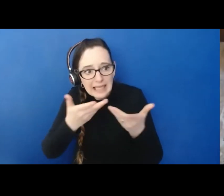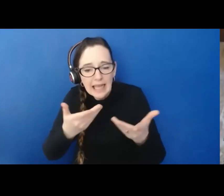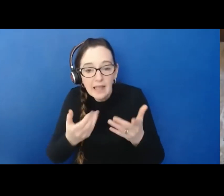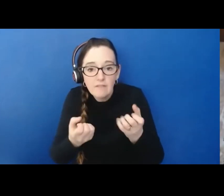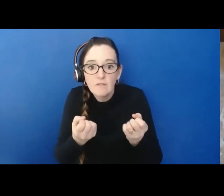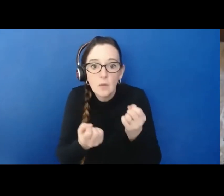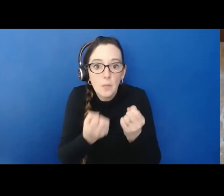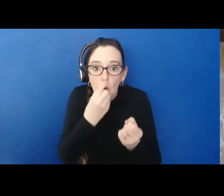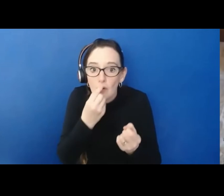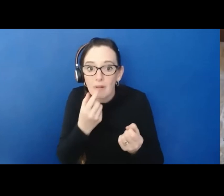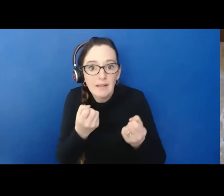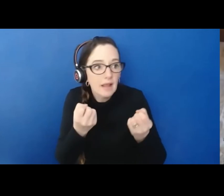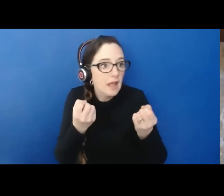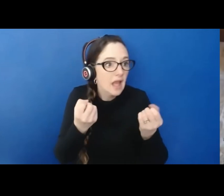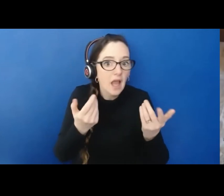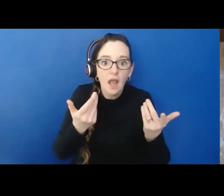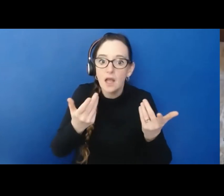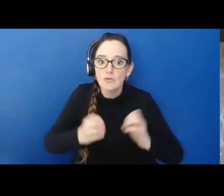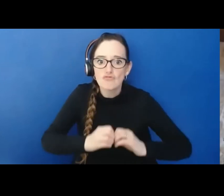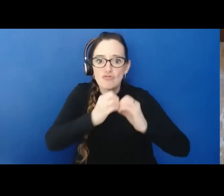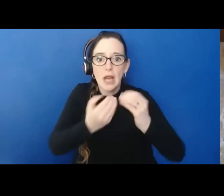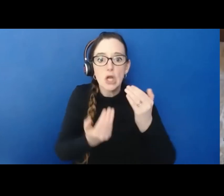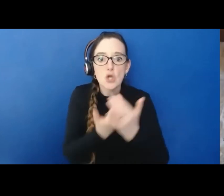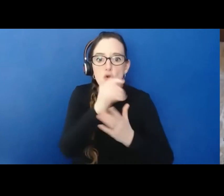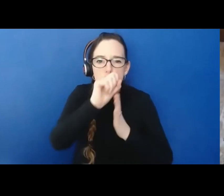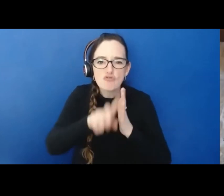projects that were not possible to fall within the art market,